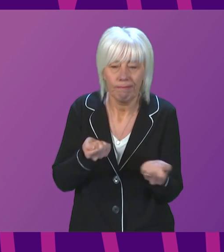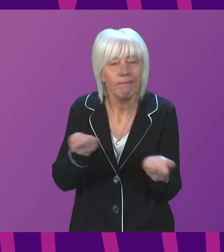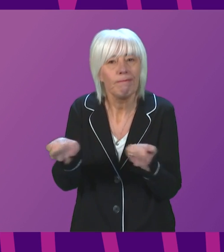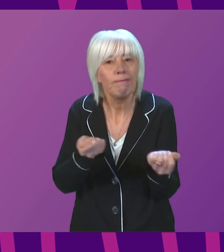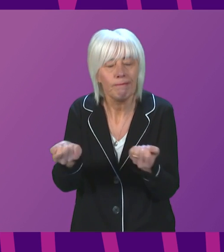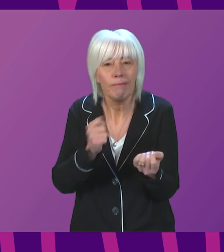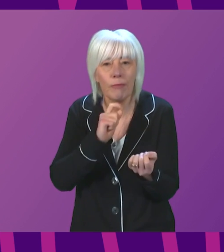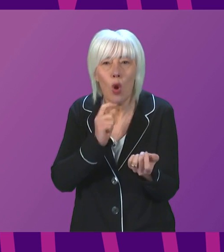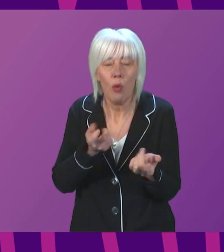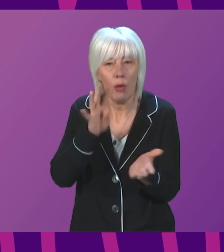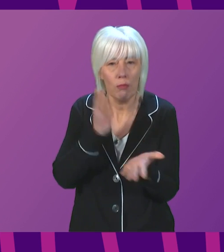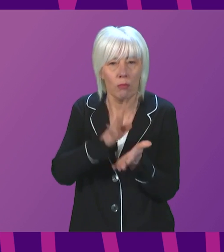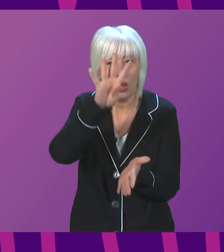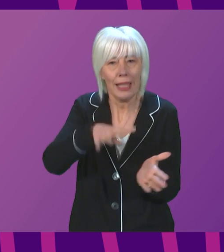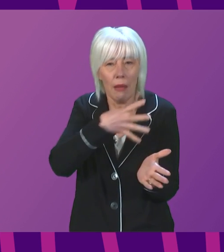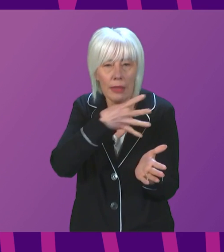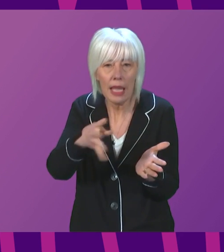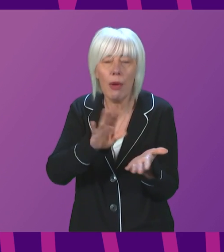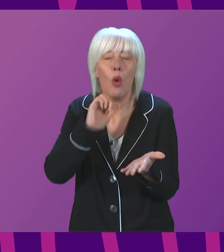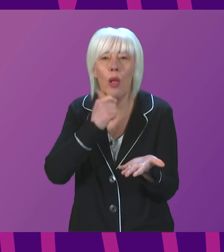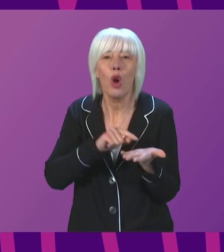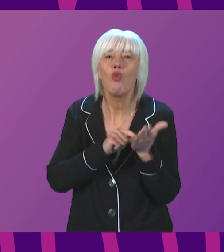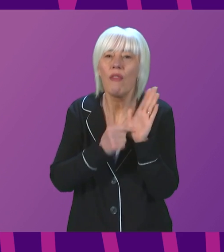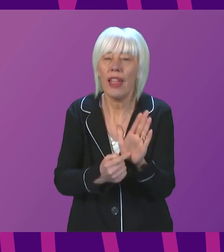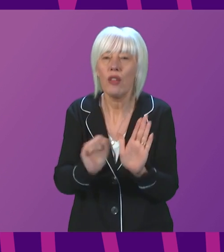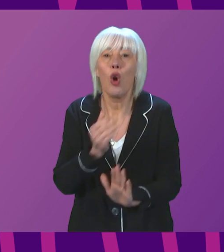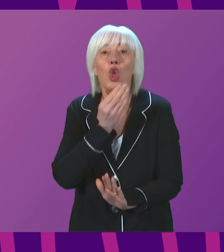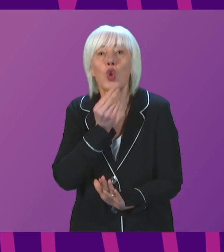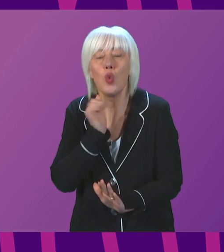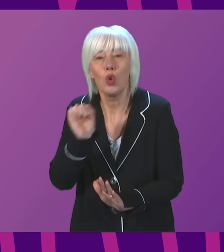will operate a timetable that is reflective of the usage of the railways by passengers.